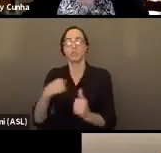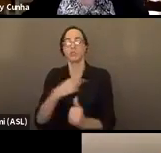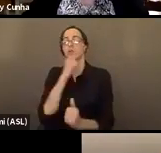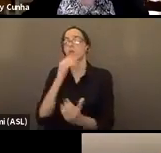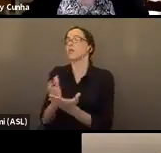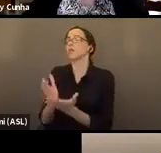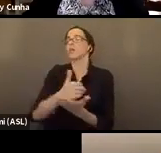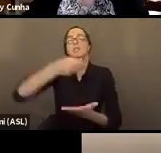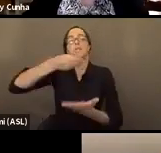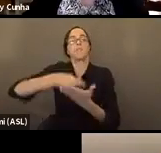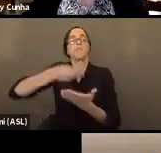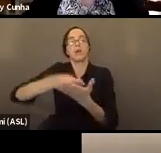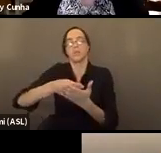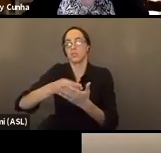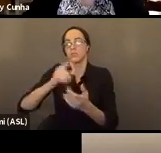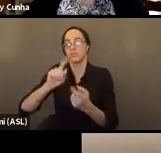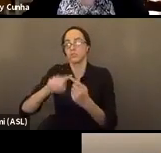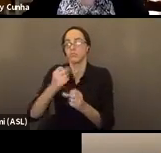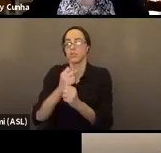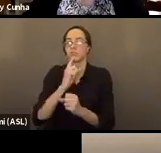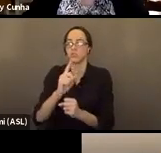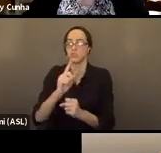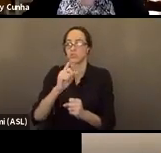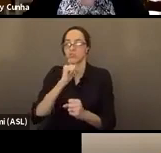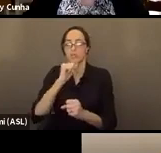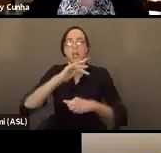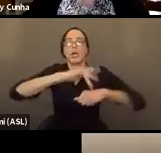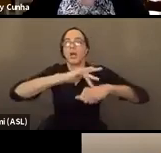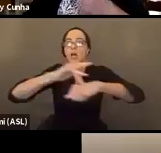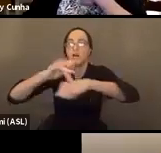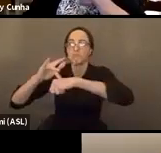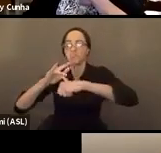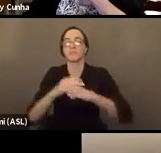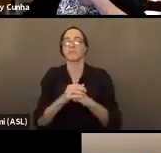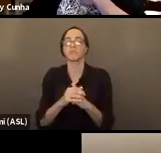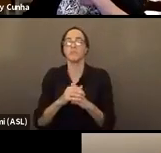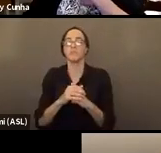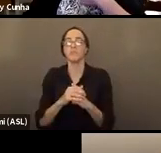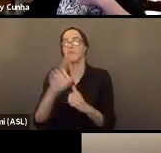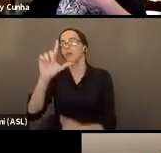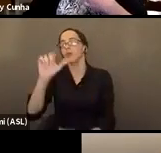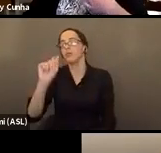and staff are safe as lake kind of talked about a little bit uh during an earthquake if you happen